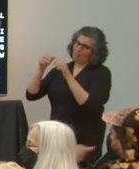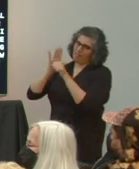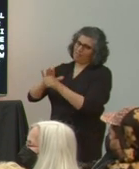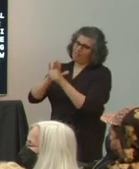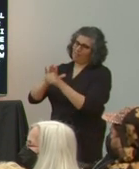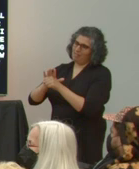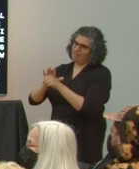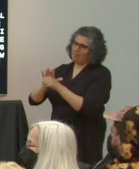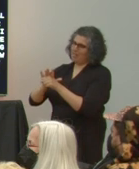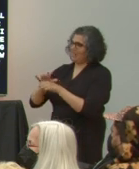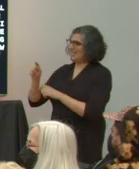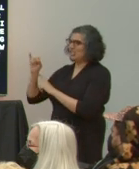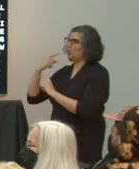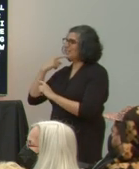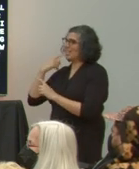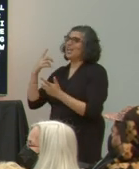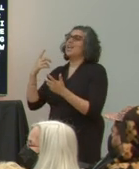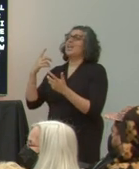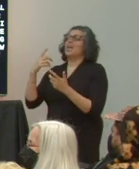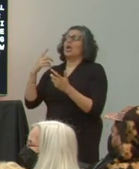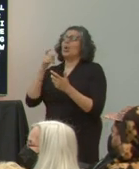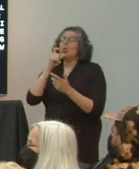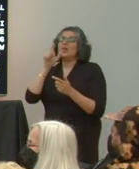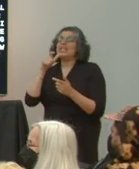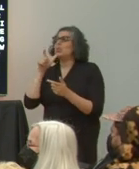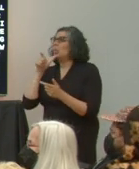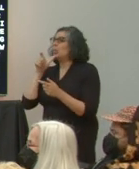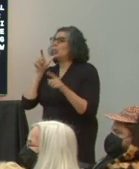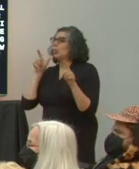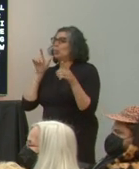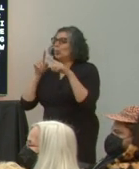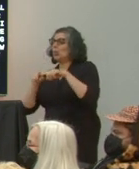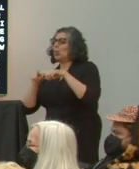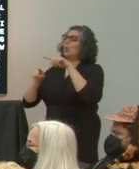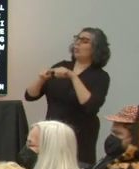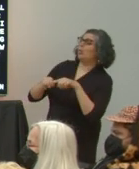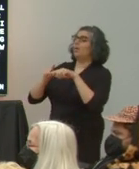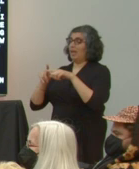the school year, actually. And is this an intervention or not.